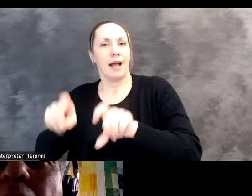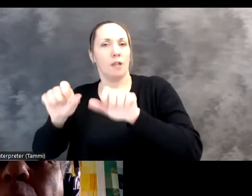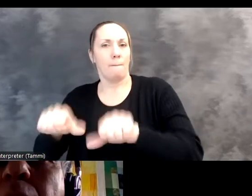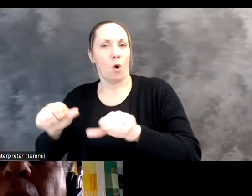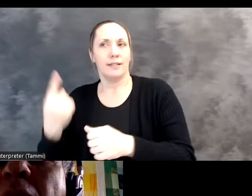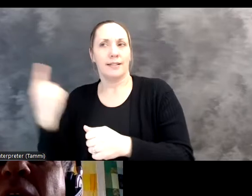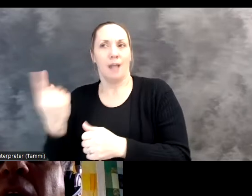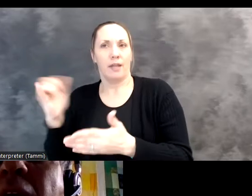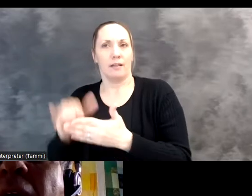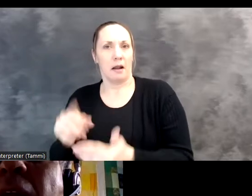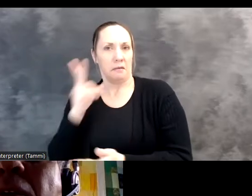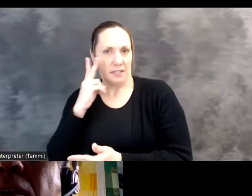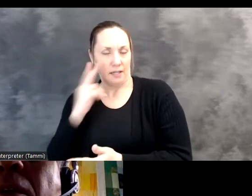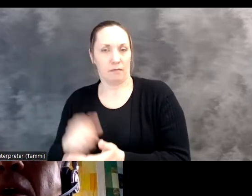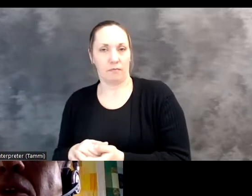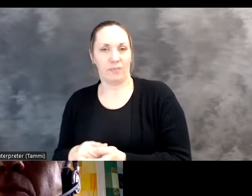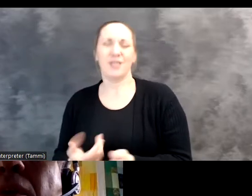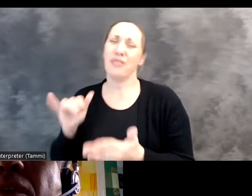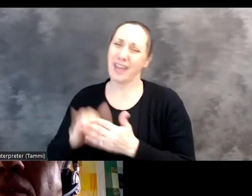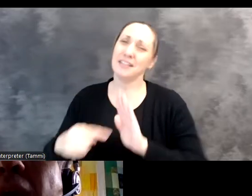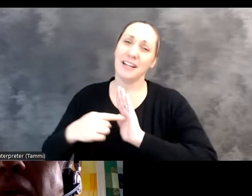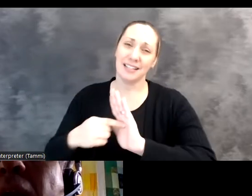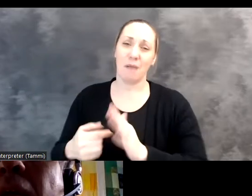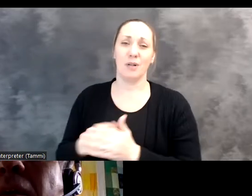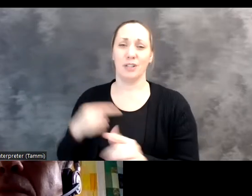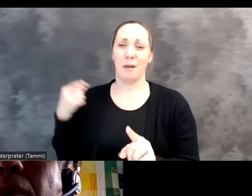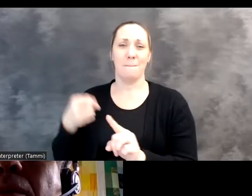whether I have built something -- what's a testable thing that I can